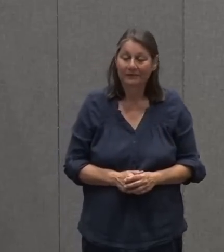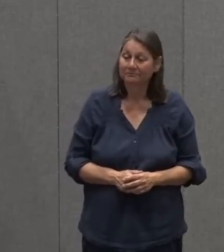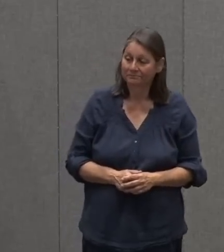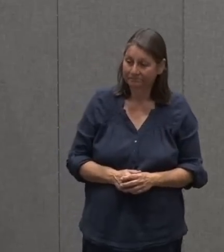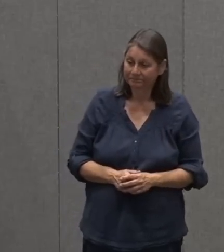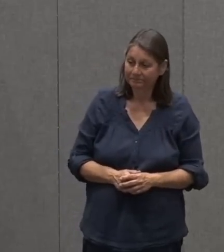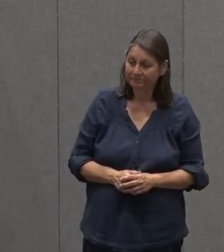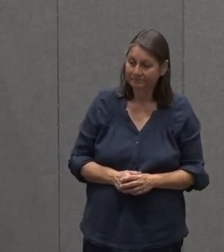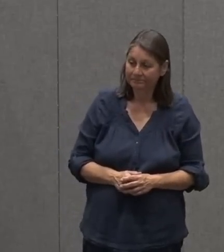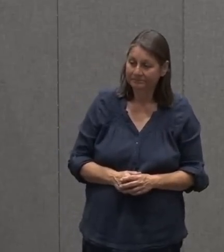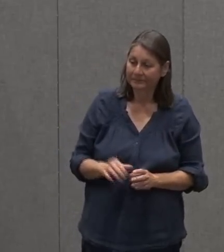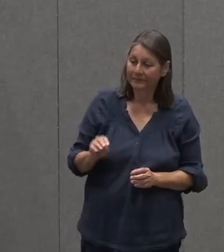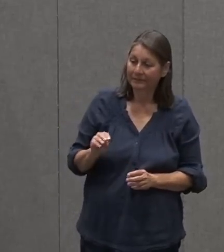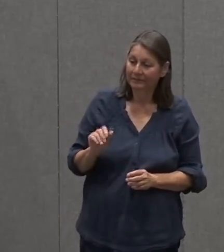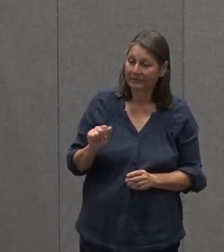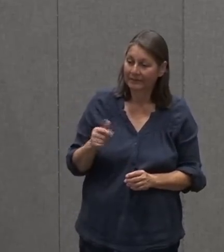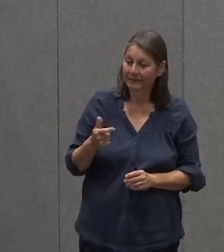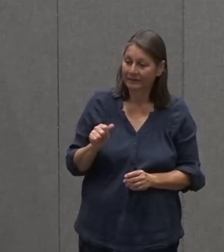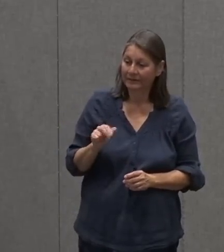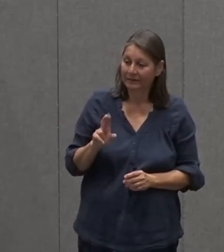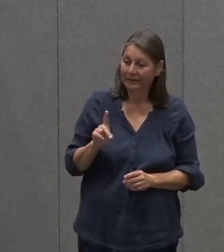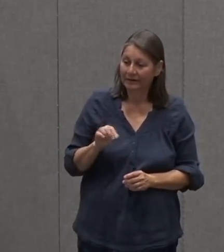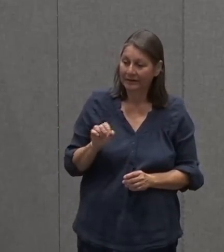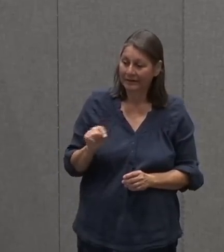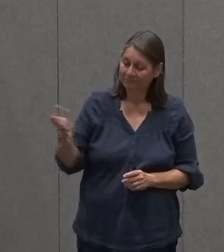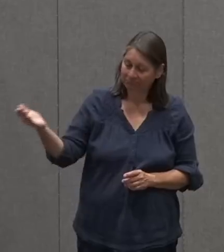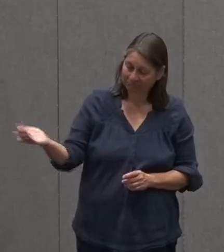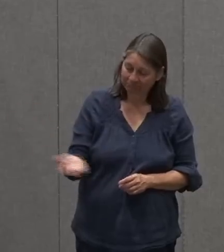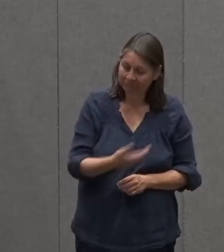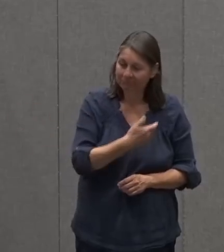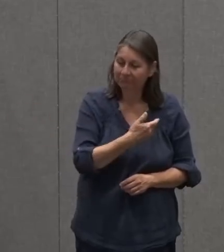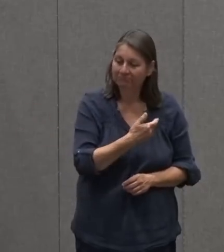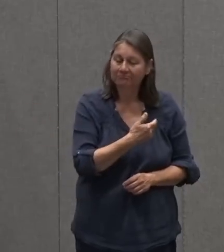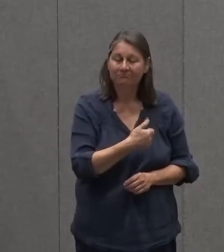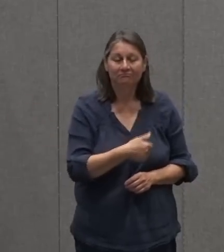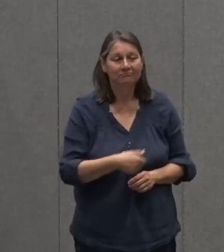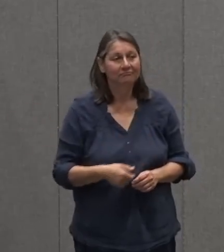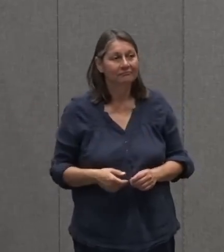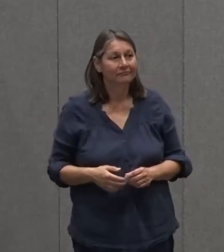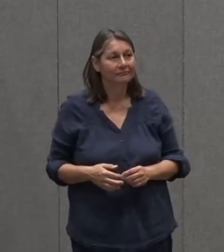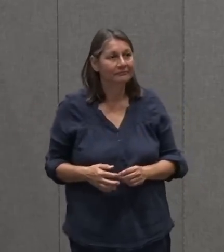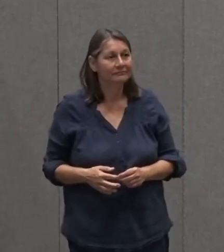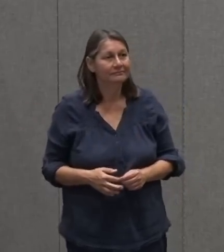and she's gonna do another problem with us and we're gonna listen to how she's doing that.